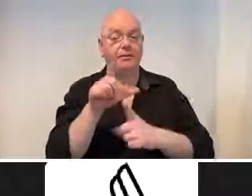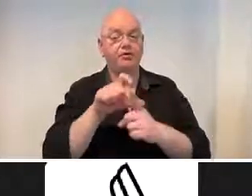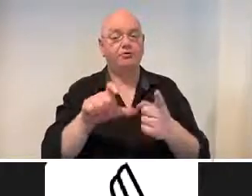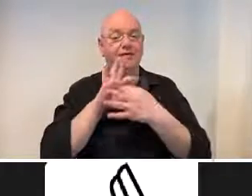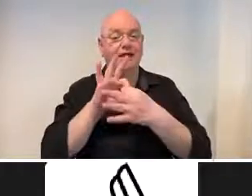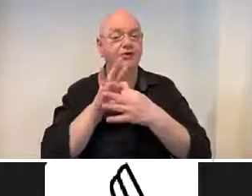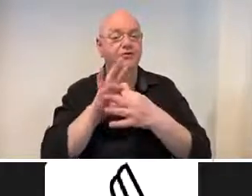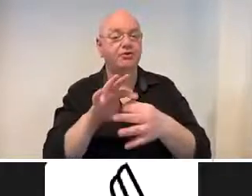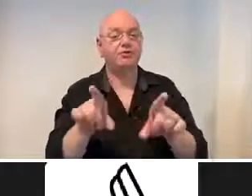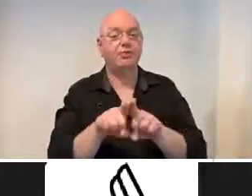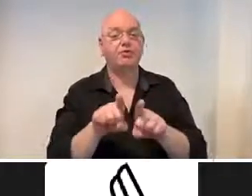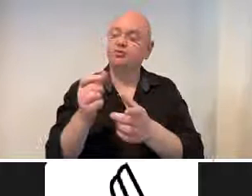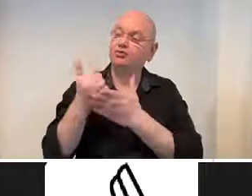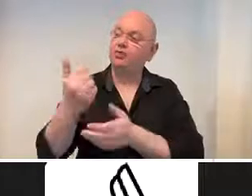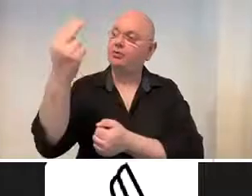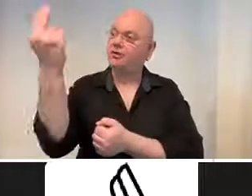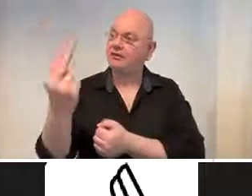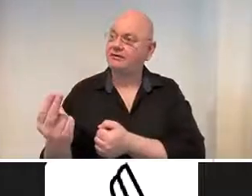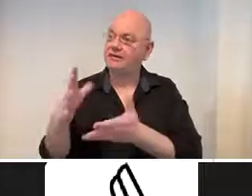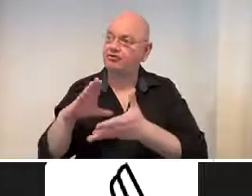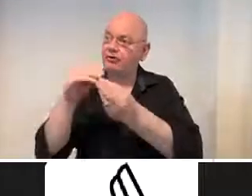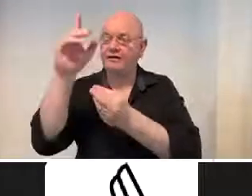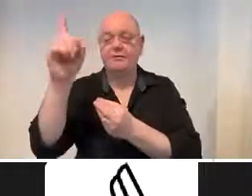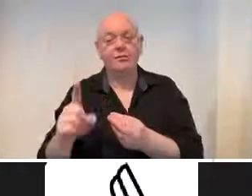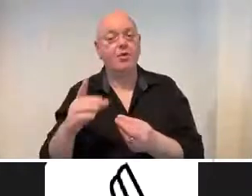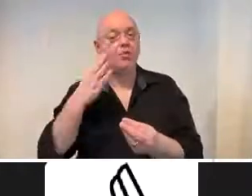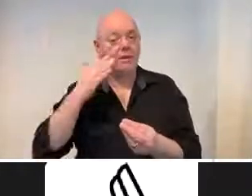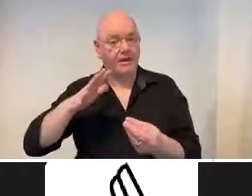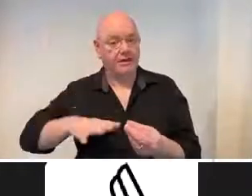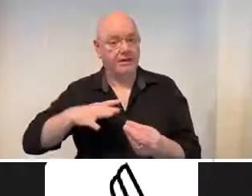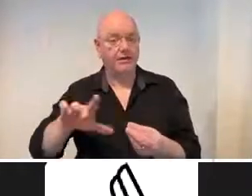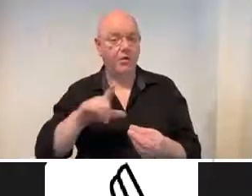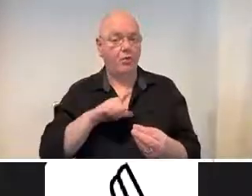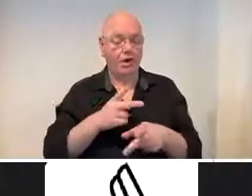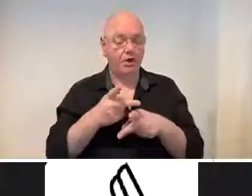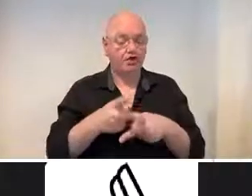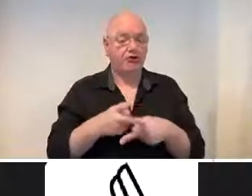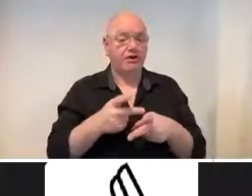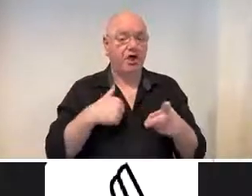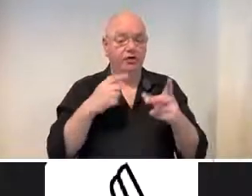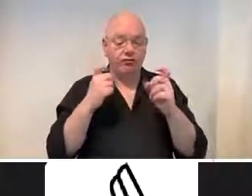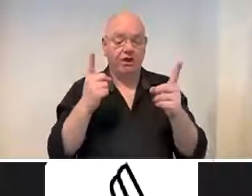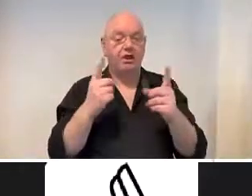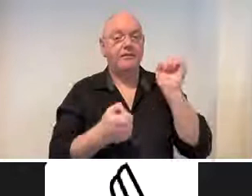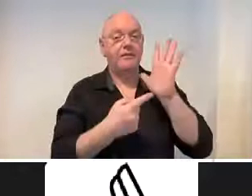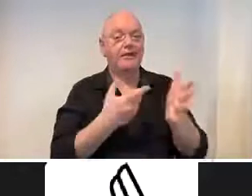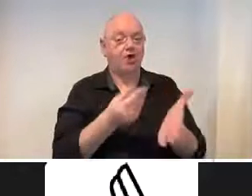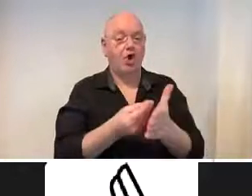we alleviate barriers to creativity. People can just try something new but in return for a public programme. This is really important, the idea is to generate